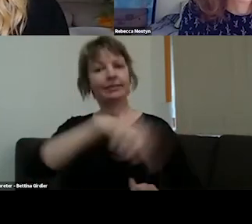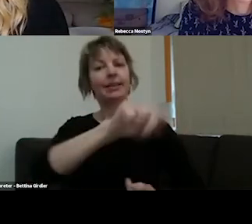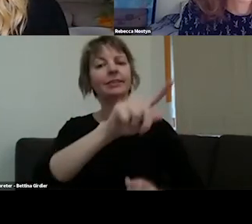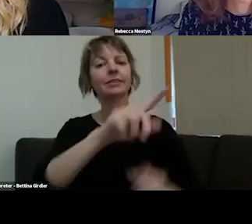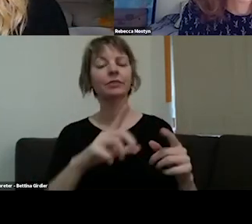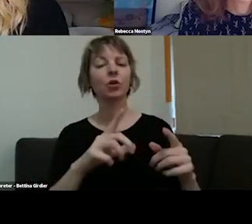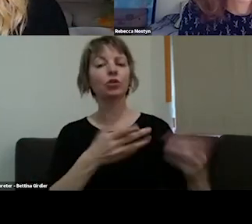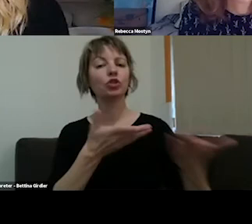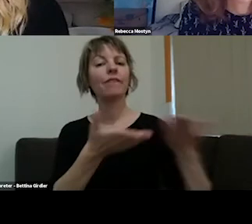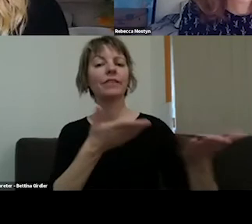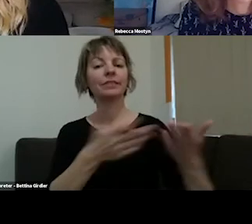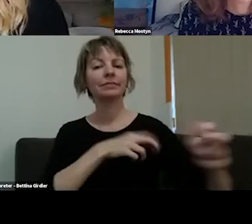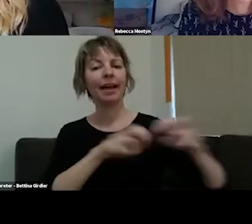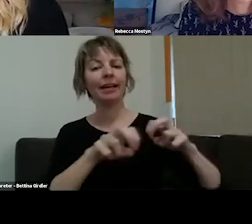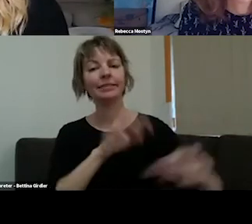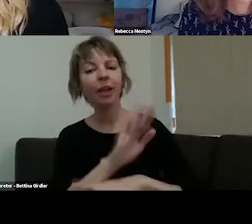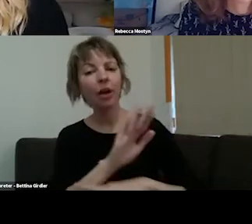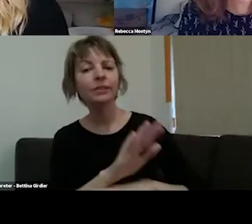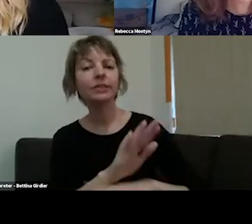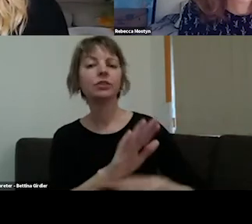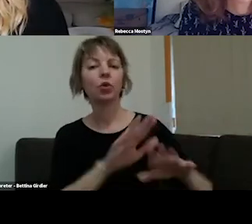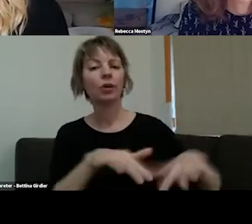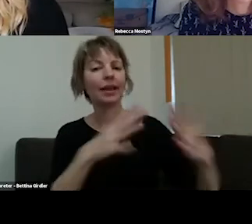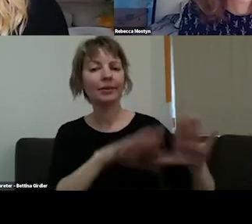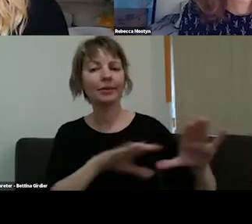So I did see, when I was talking a little earlier,